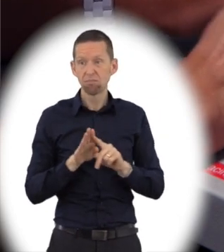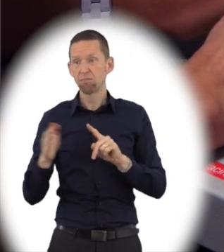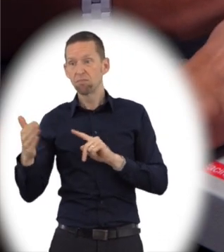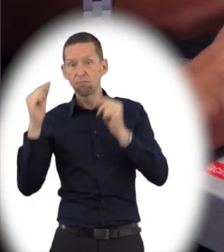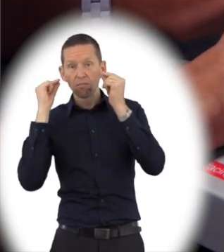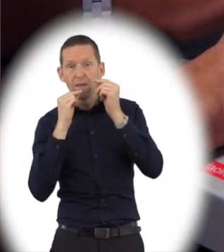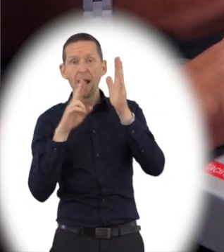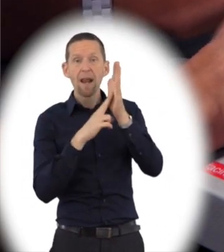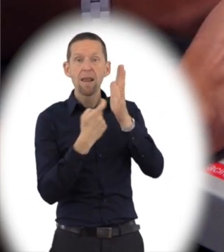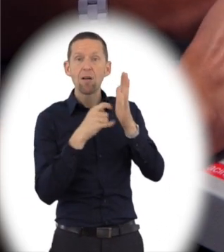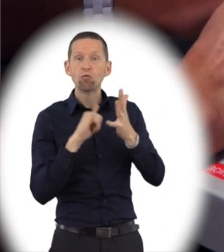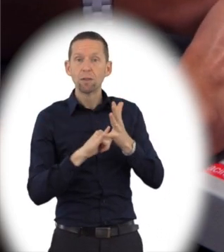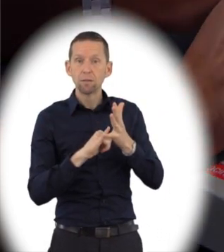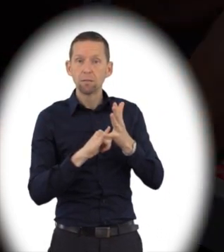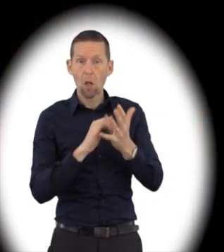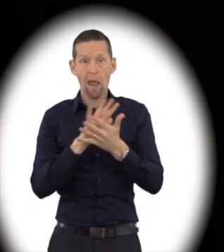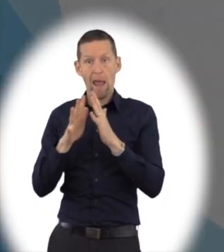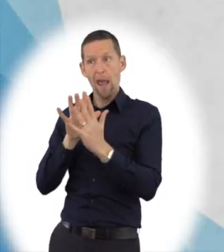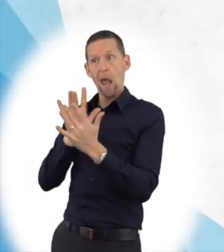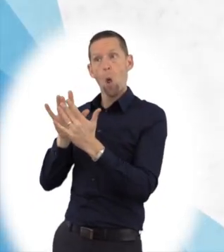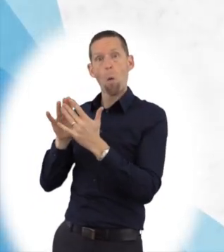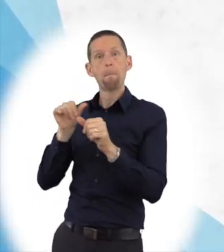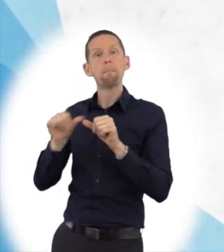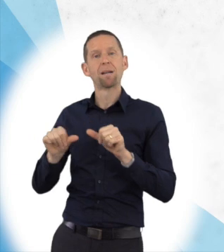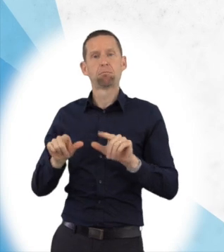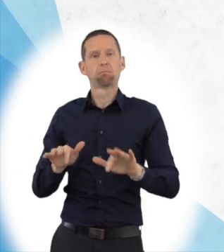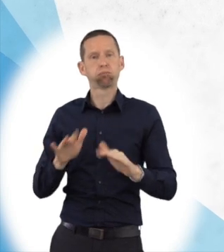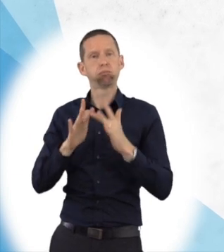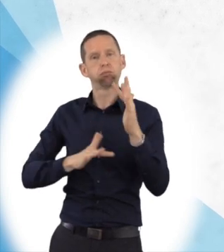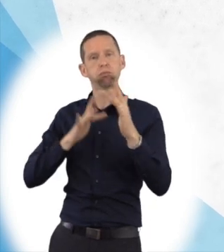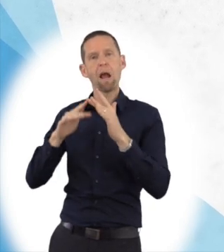Service. Information about how to access the Commission via these services can be found